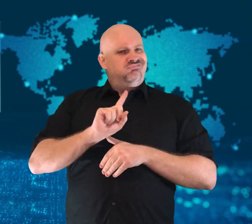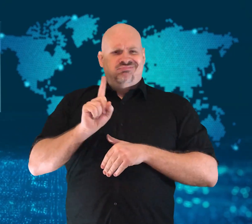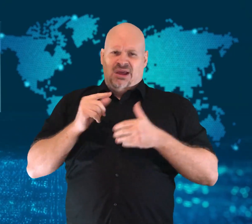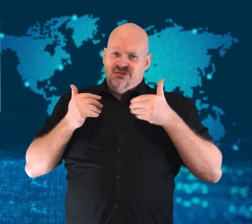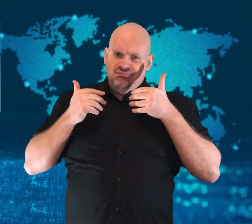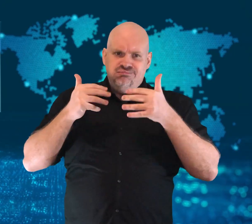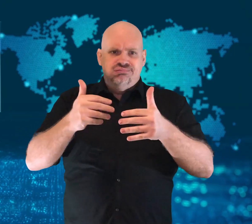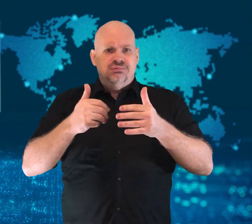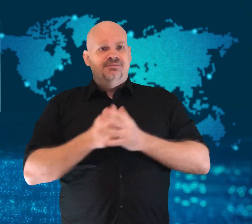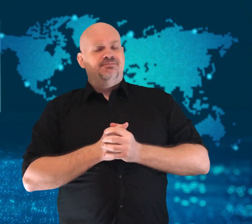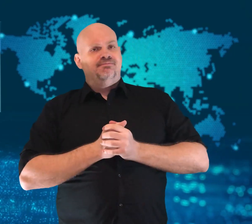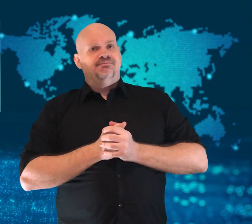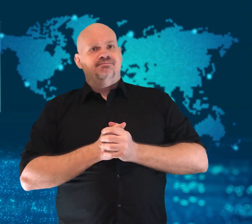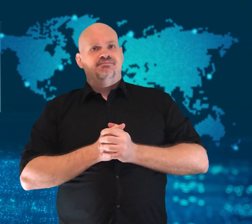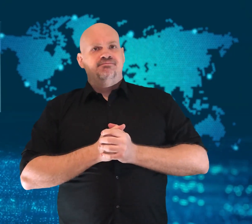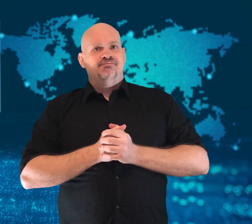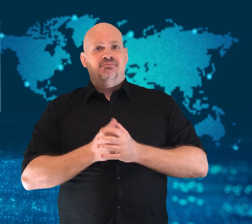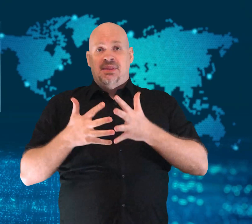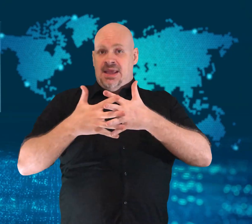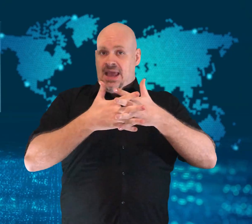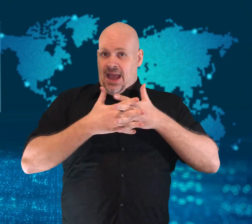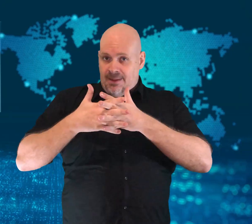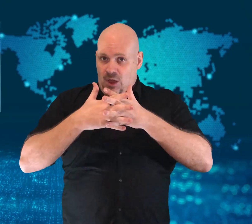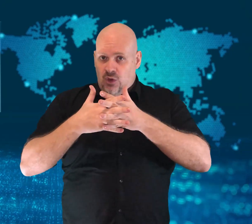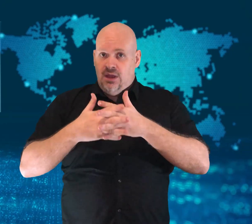resistance and criticism.